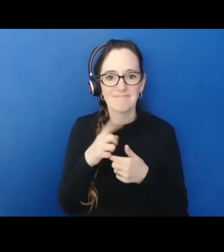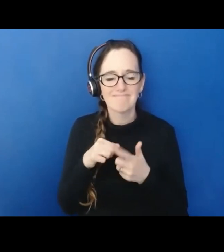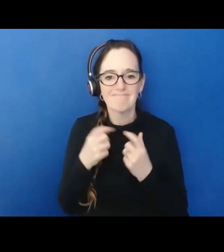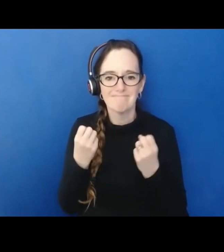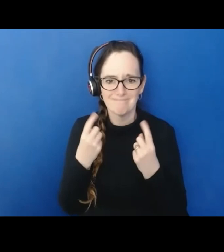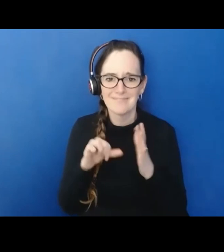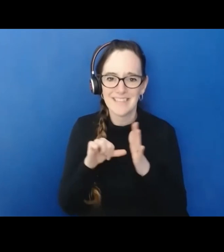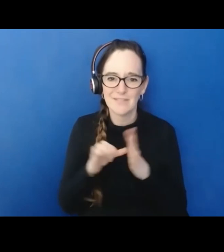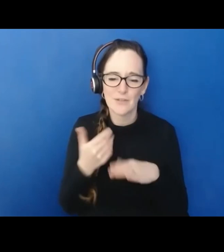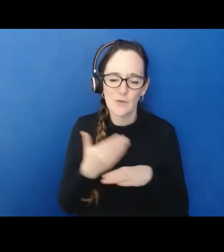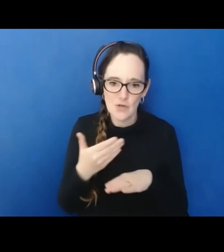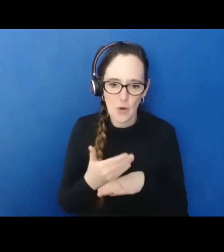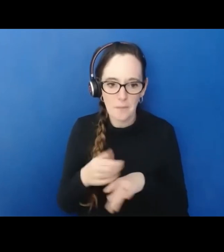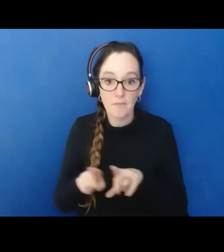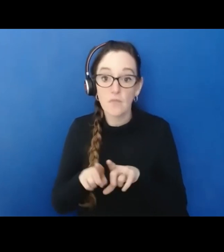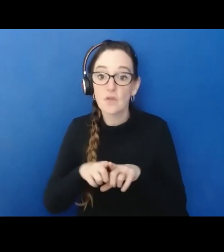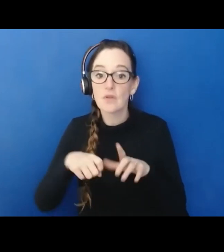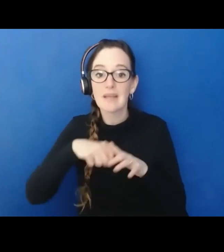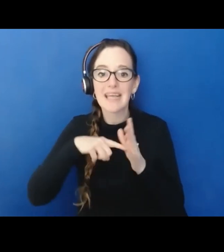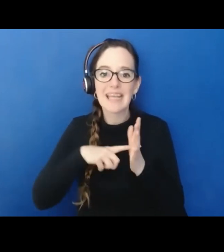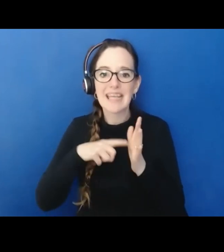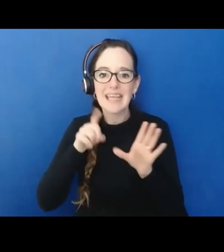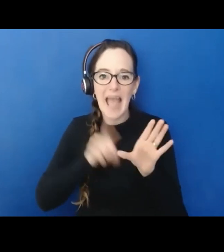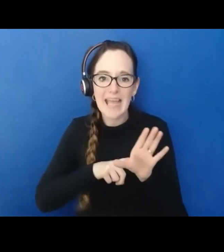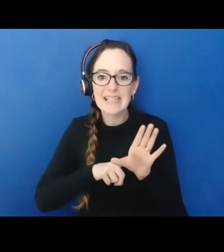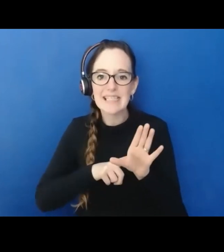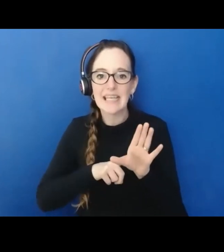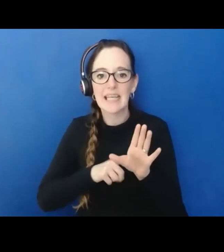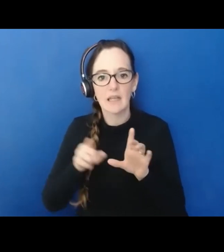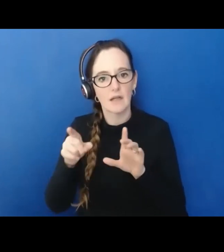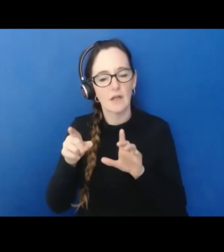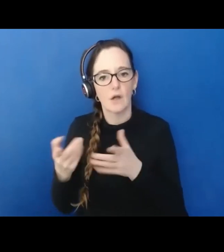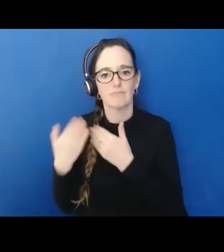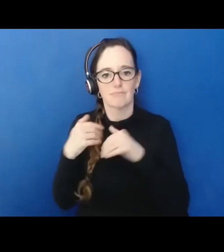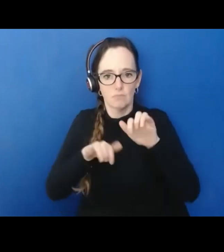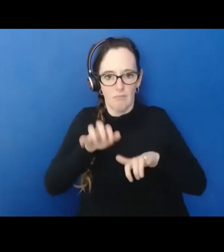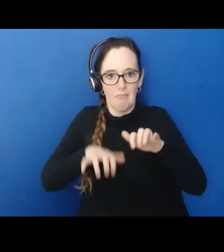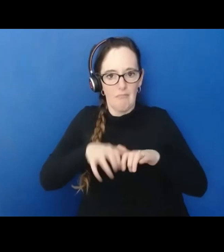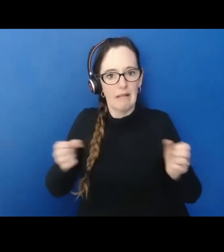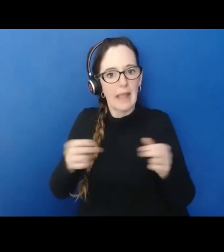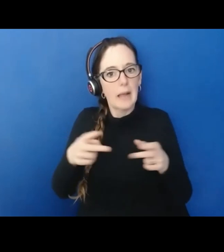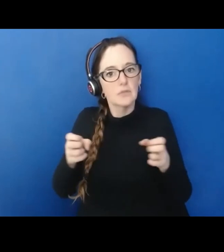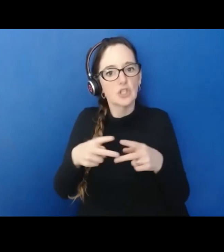And Katy Ryder who provided closed captions. Chloe Hodge who has done a great job of writing